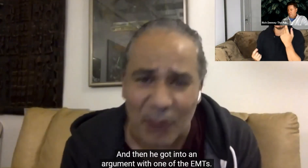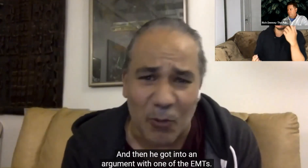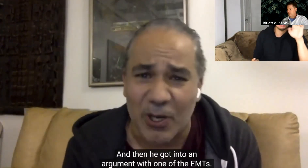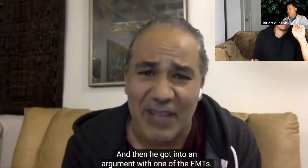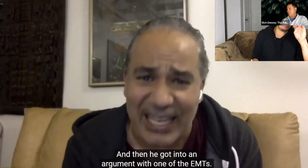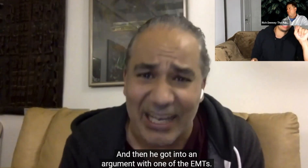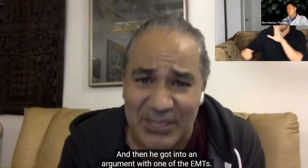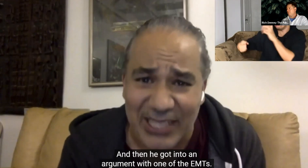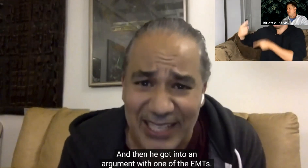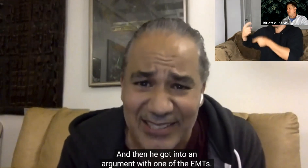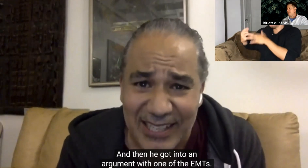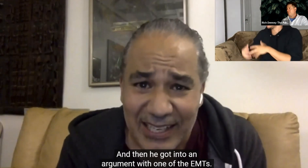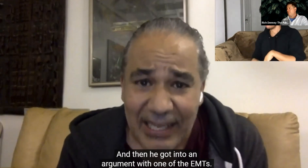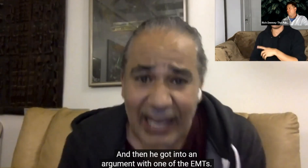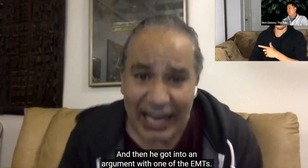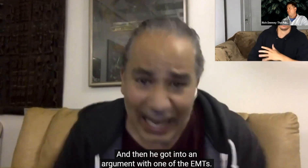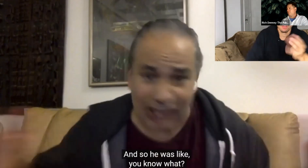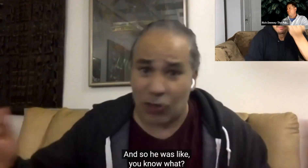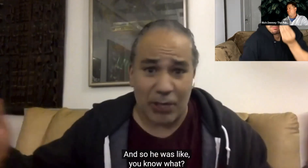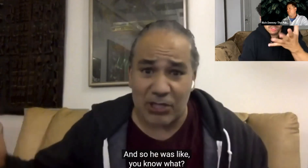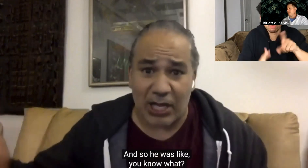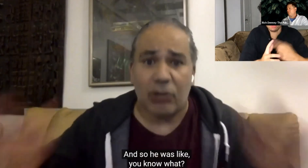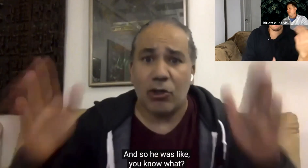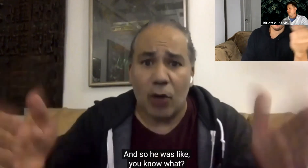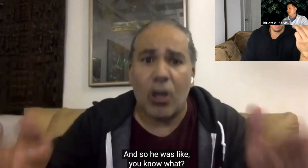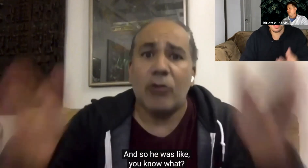with one of the EMTs. And so he was like, "You know what, you